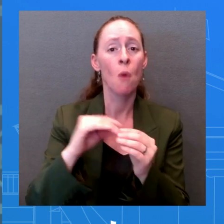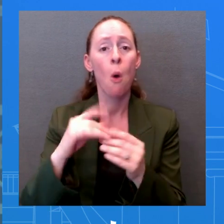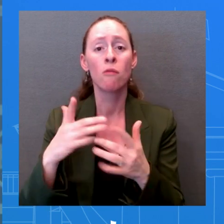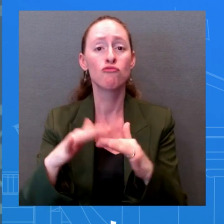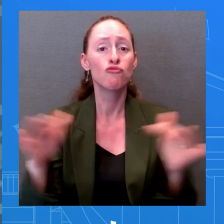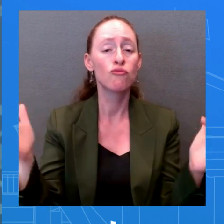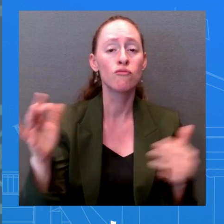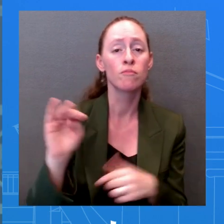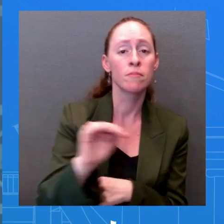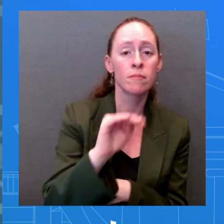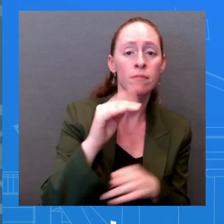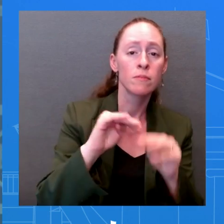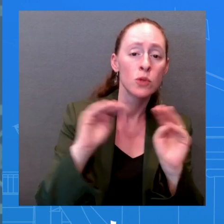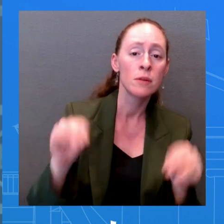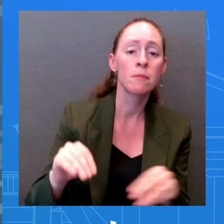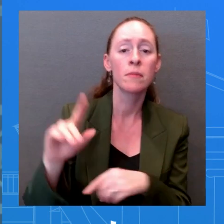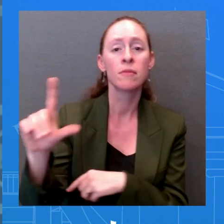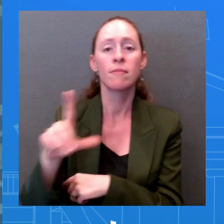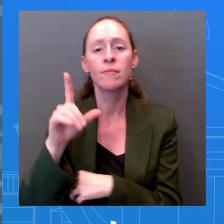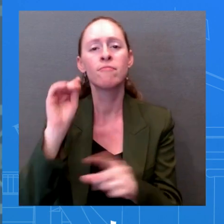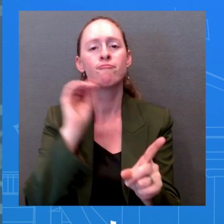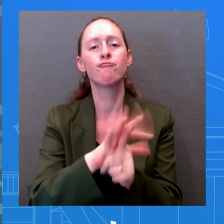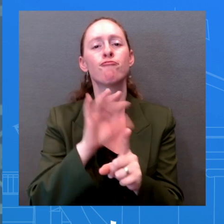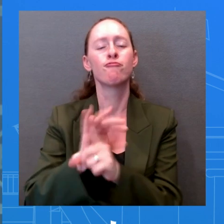There's bipartisan former White House officials --